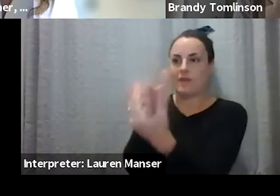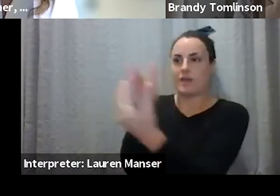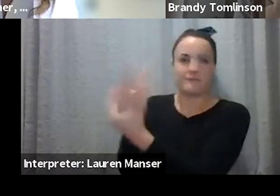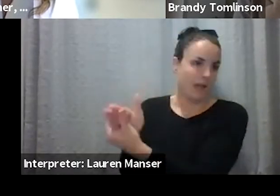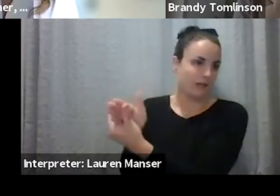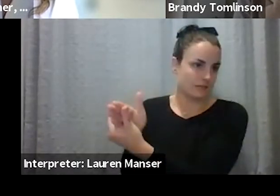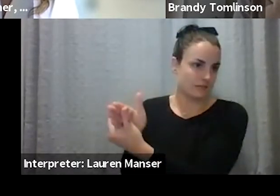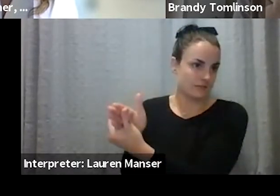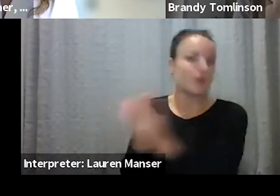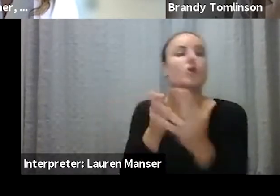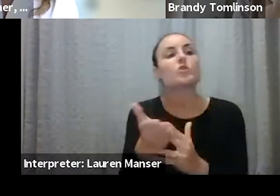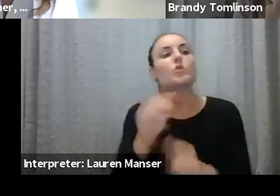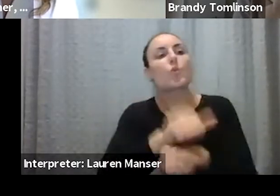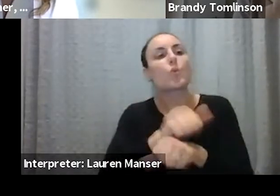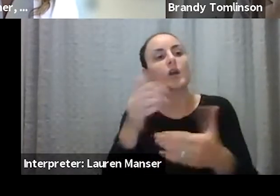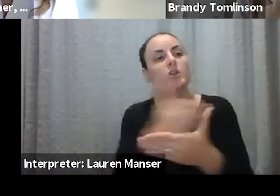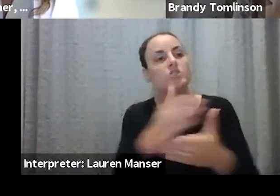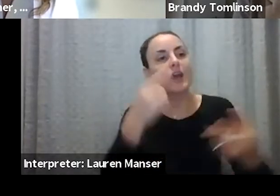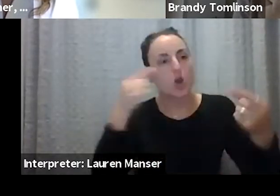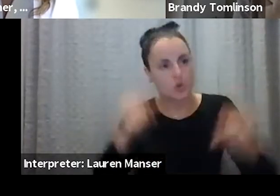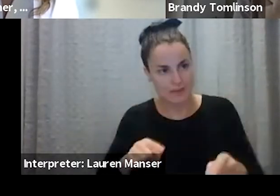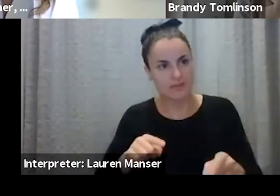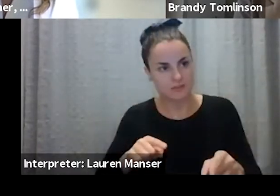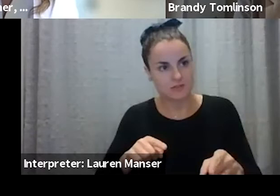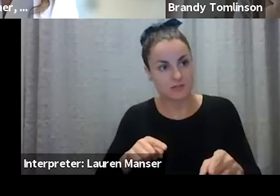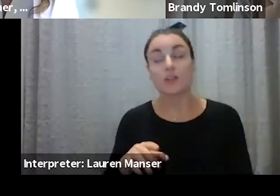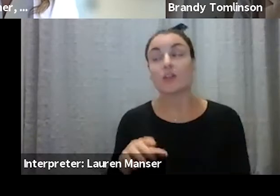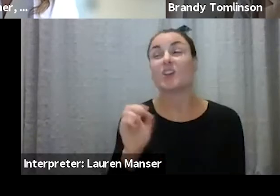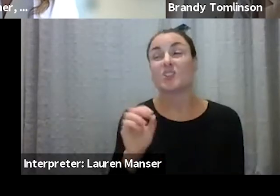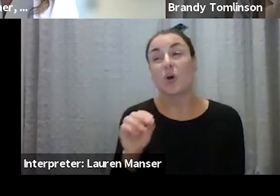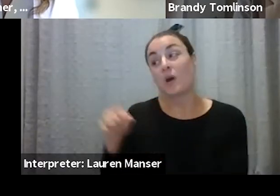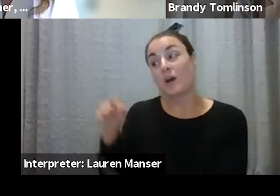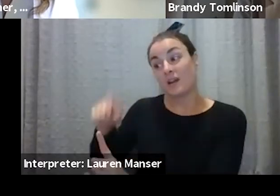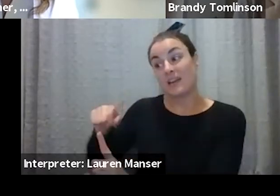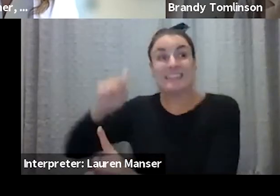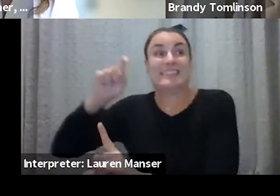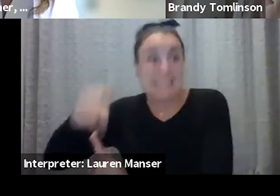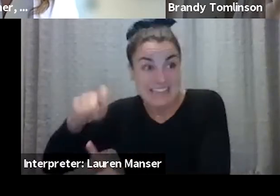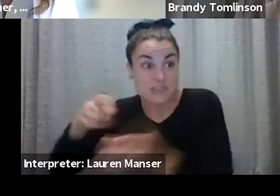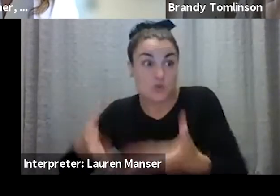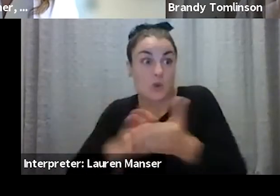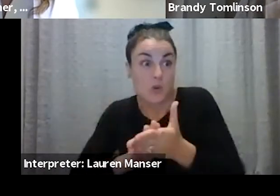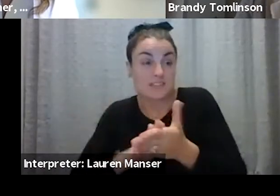their workshare agreement. So you don't need to request that it be dual filed as it should happen automatically.